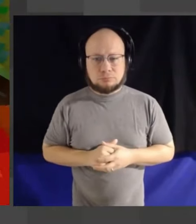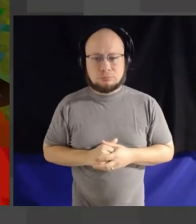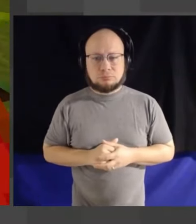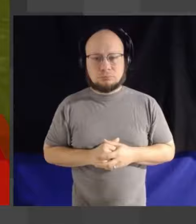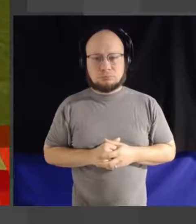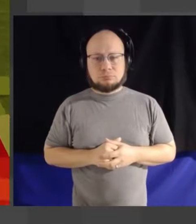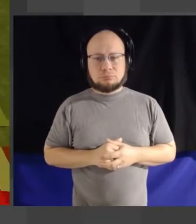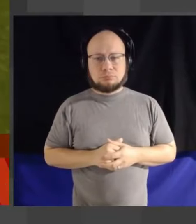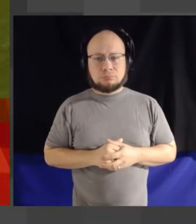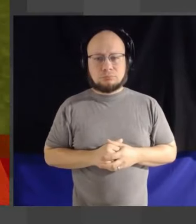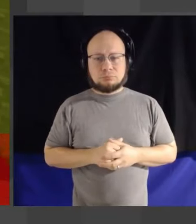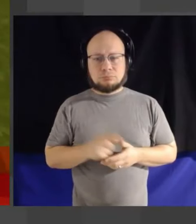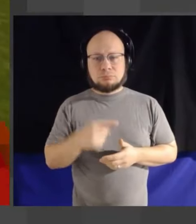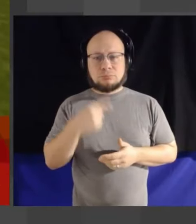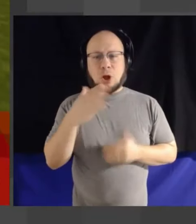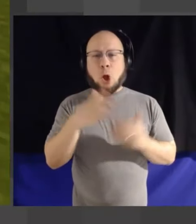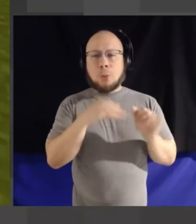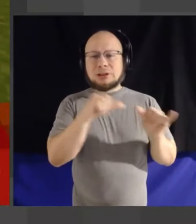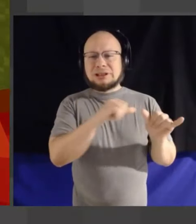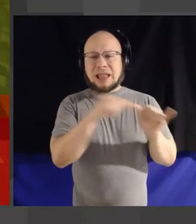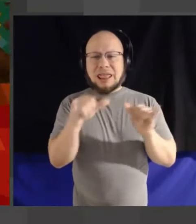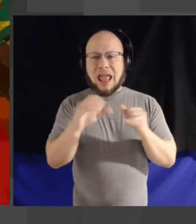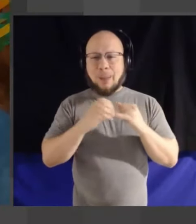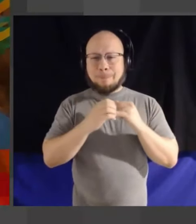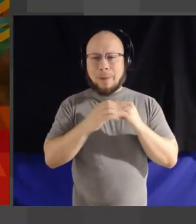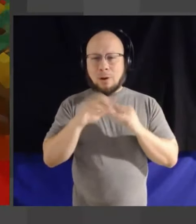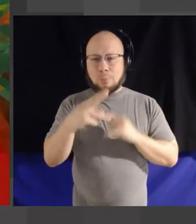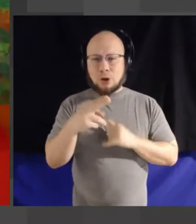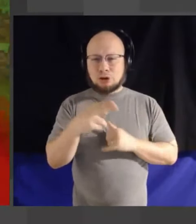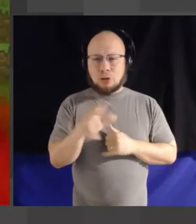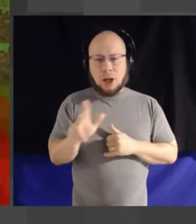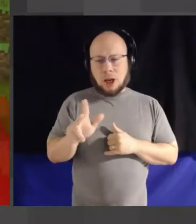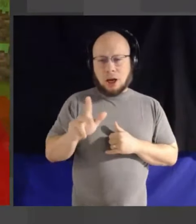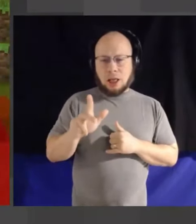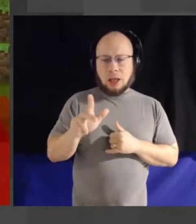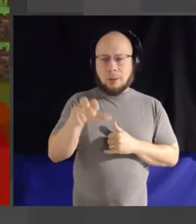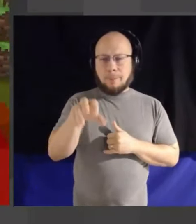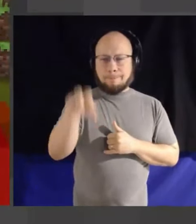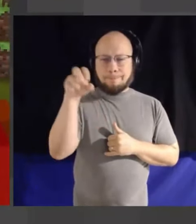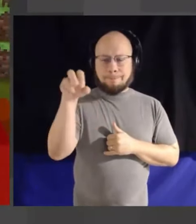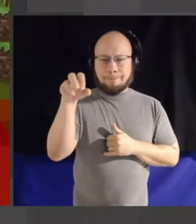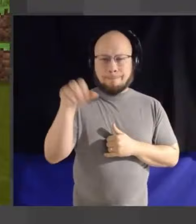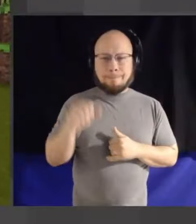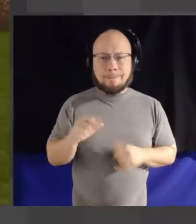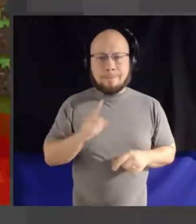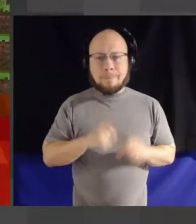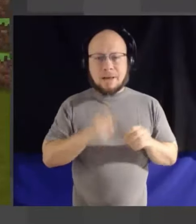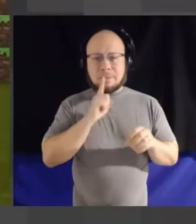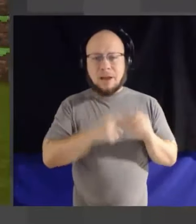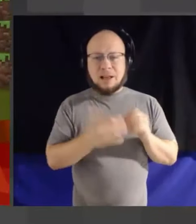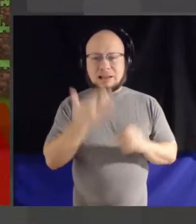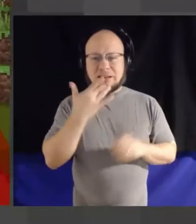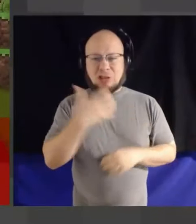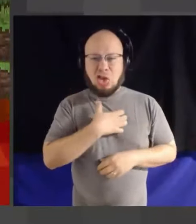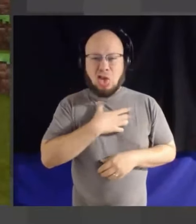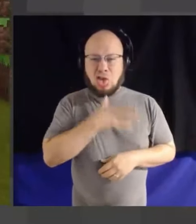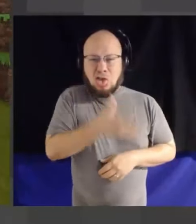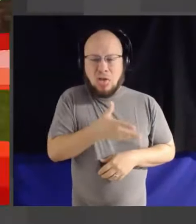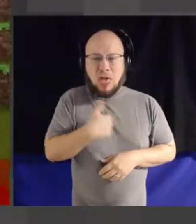ACTUALLY GO PICK. SO, IN THIS CASE I'VE MADE THEM WORK LIKE THE SWEET BERRY BUSH WHERE YOU CAN RIGHT CLICK ON